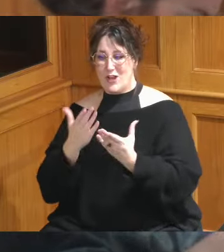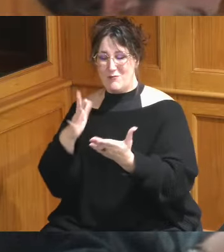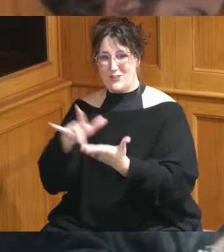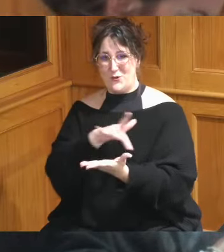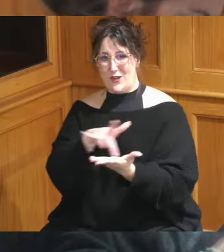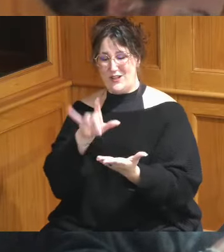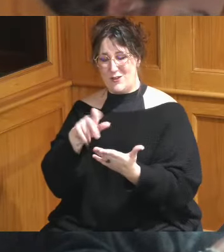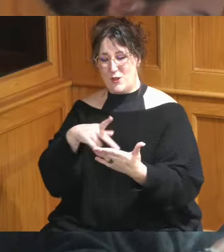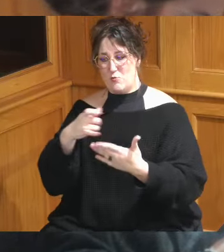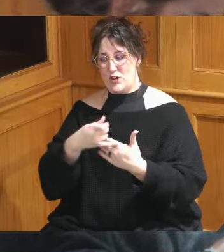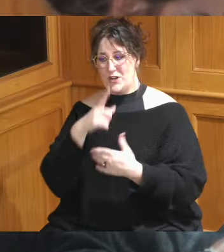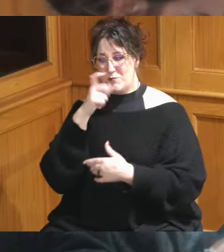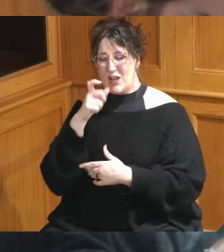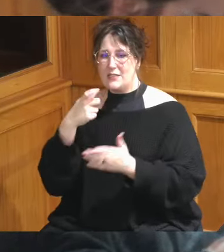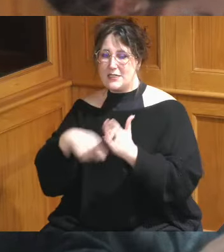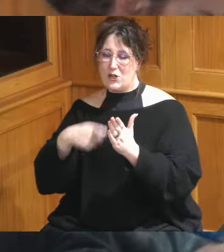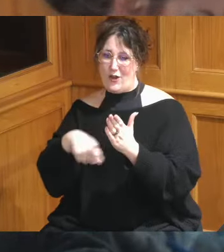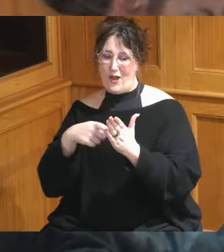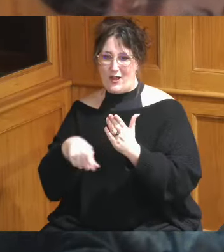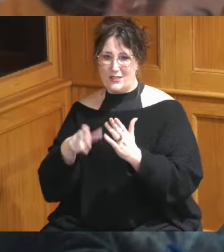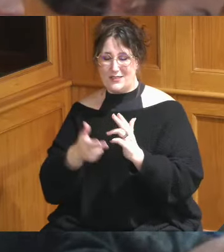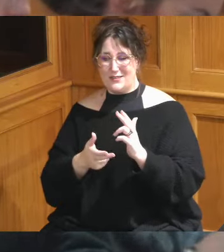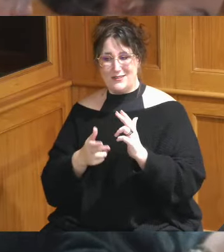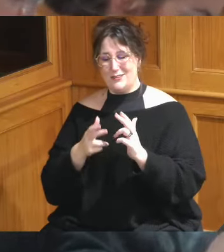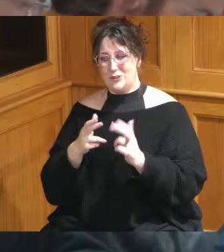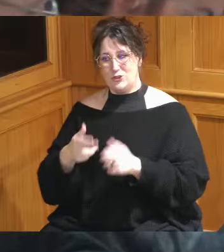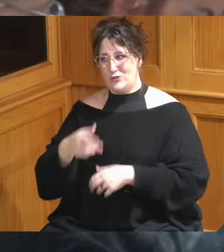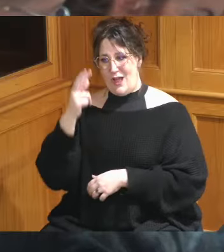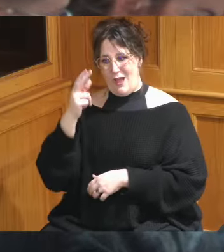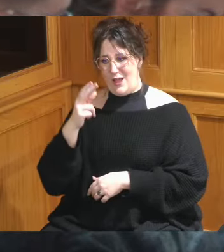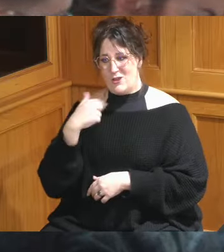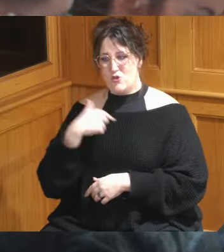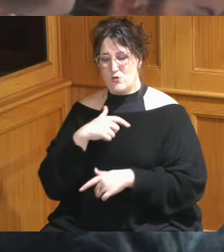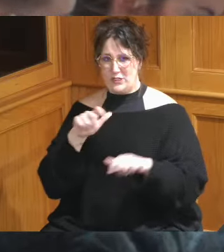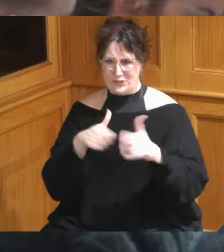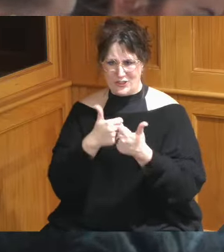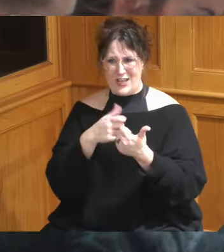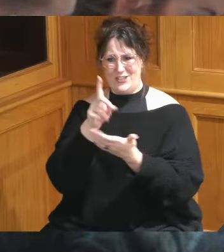primarily due to its cost. we discovered various challenges through the design phase that will